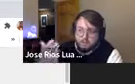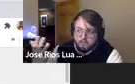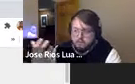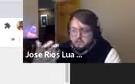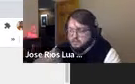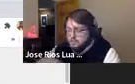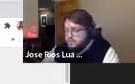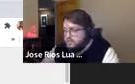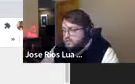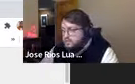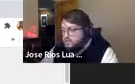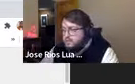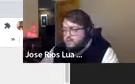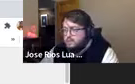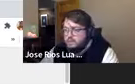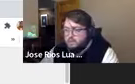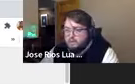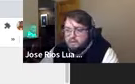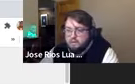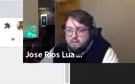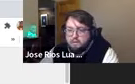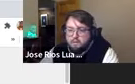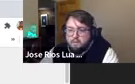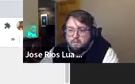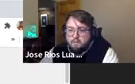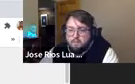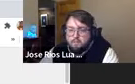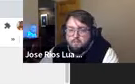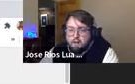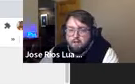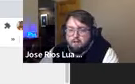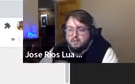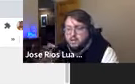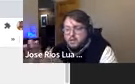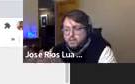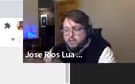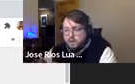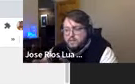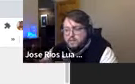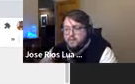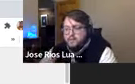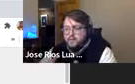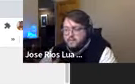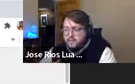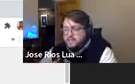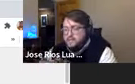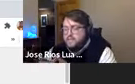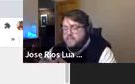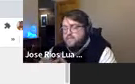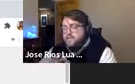I also want to talk. about about my I also want to talk about.